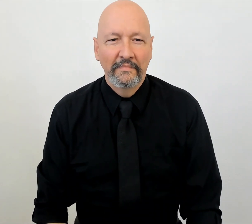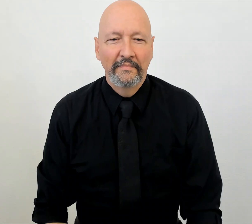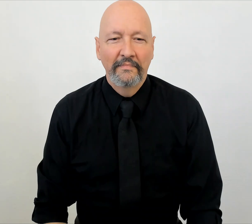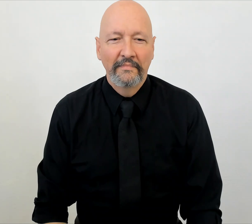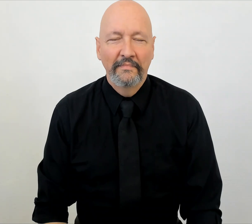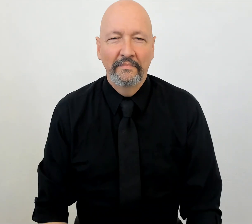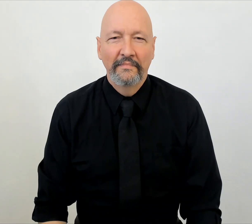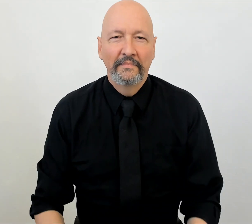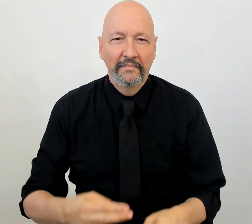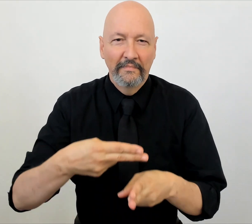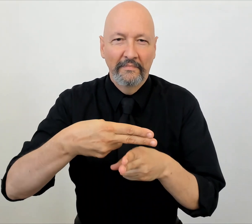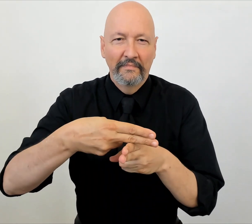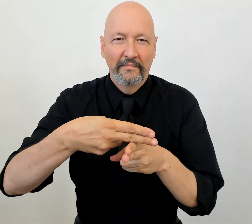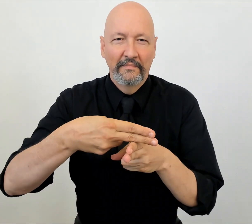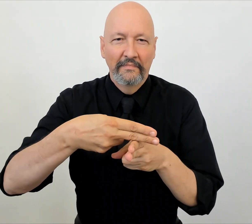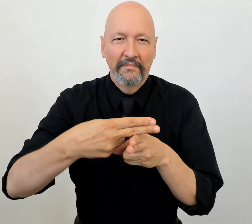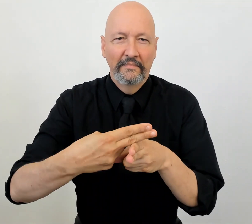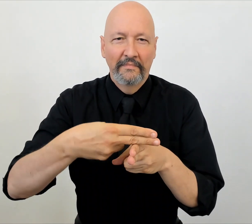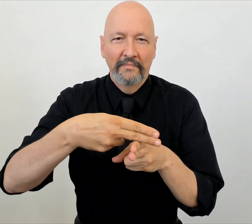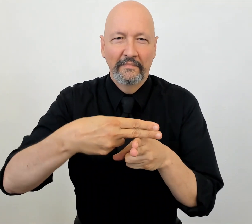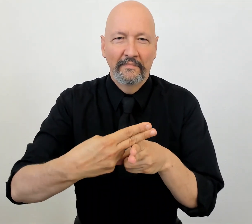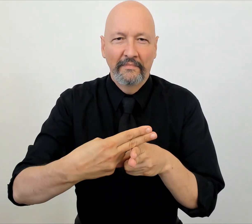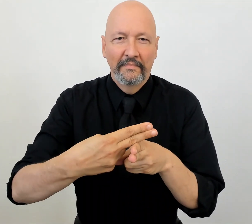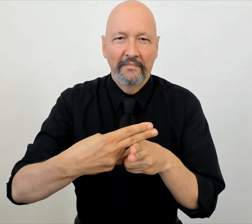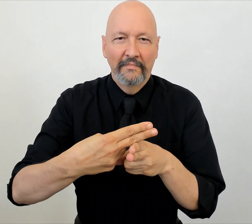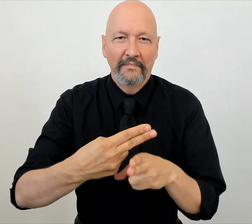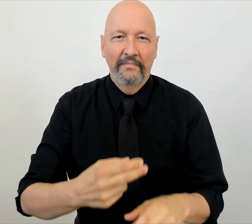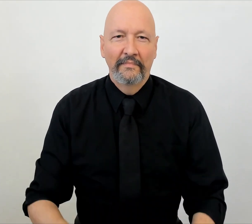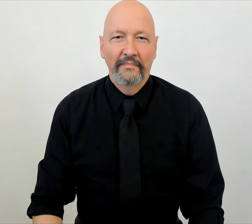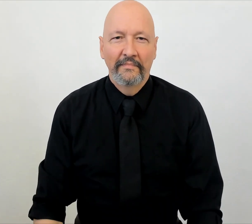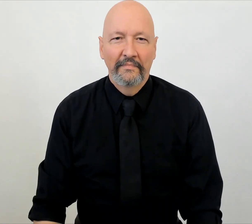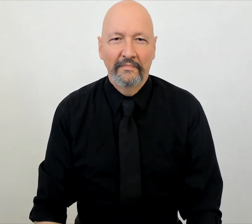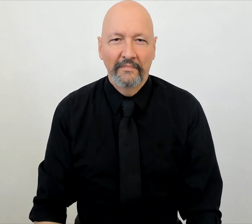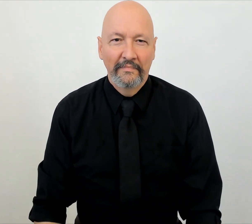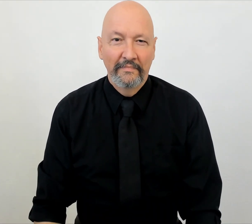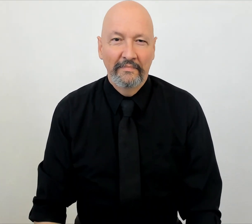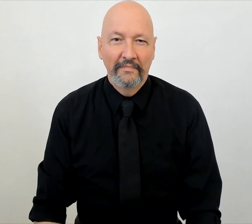WEIGH can use context to mean: weigh / weight / pound / ton